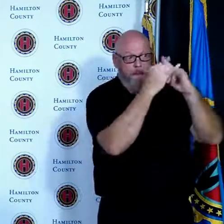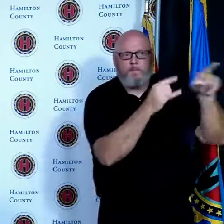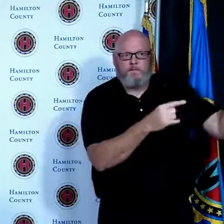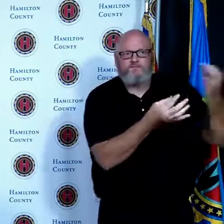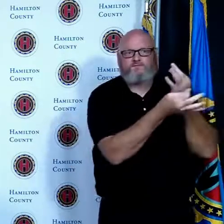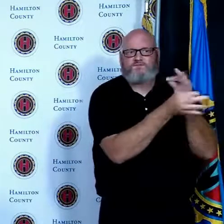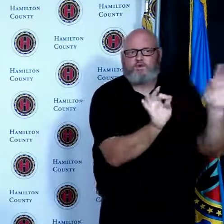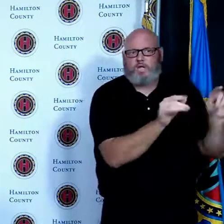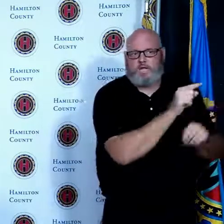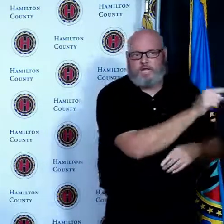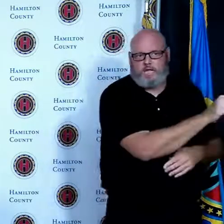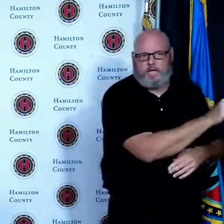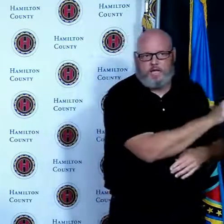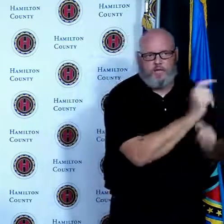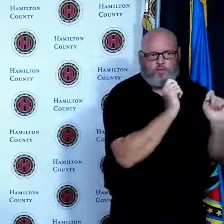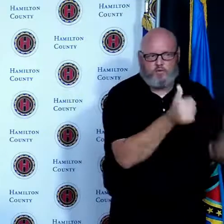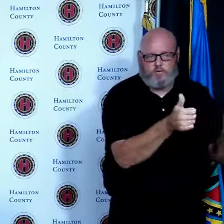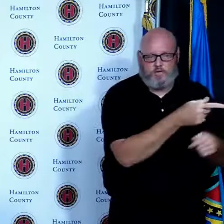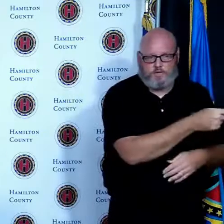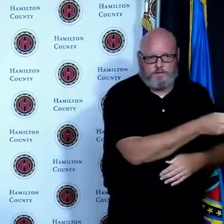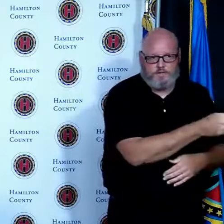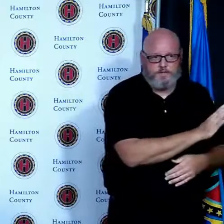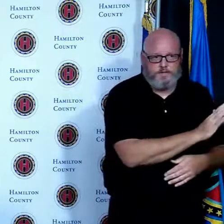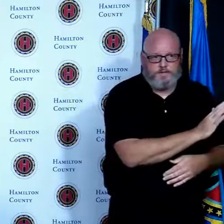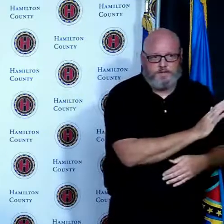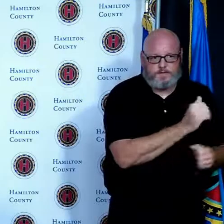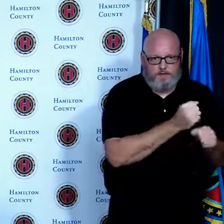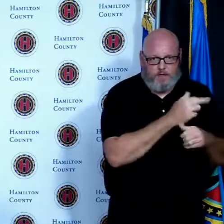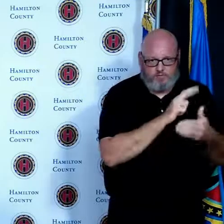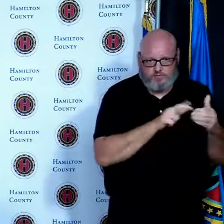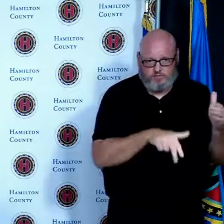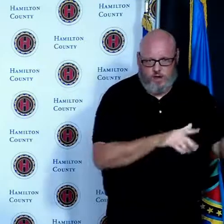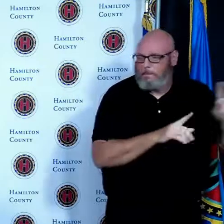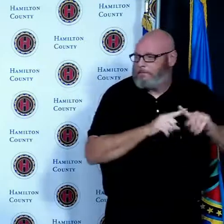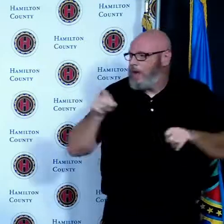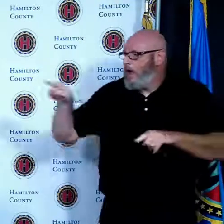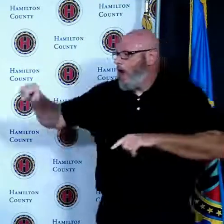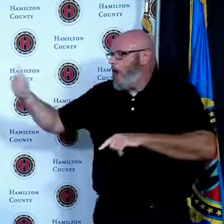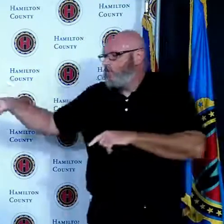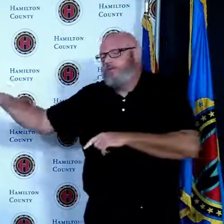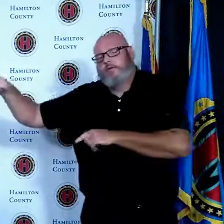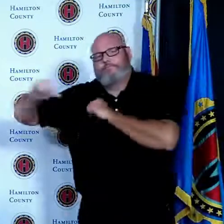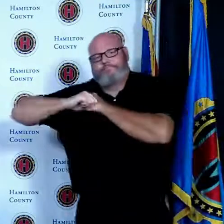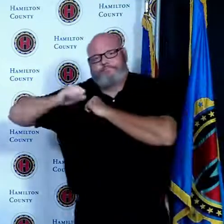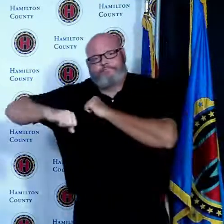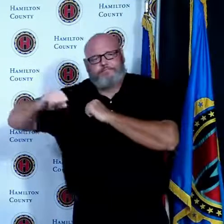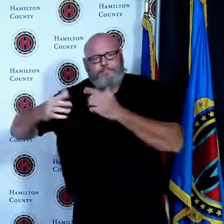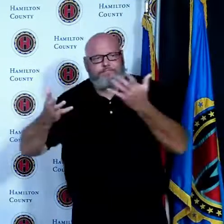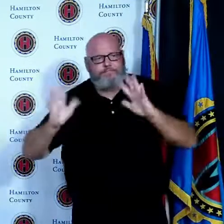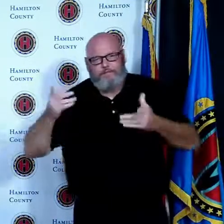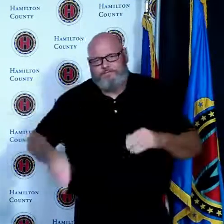and so I think people when they know about a pop-up site tend to go and we want them to go we want them to get tested